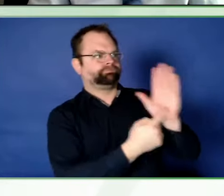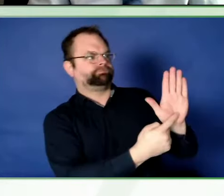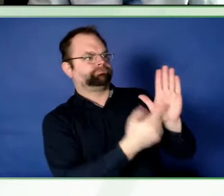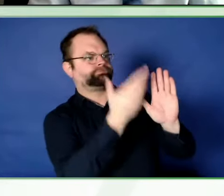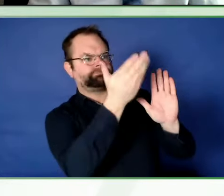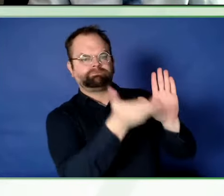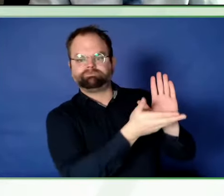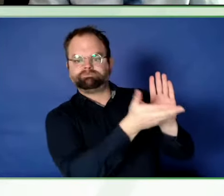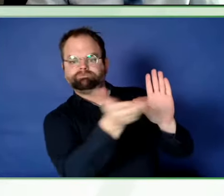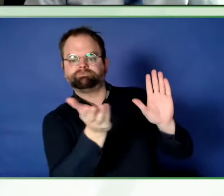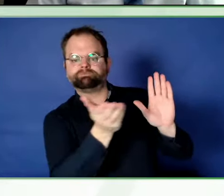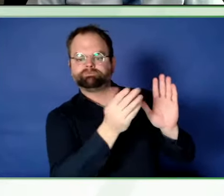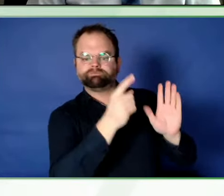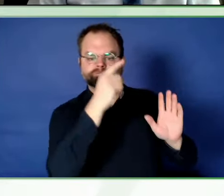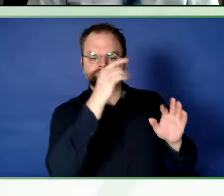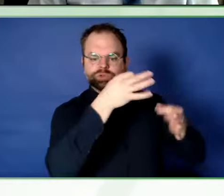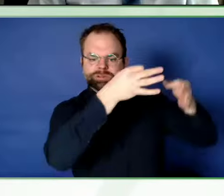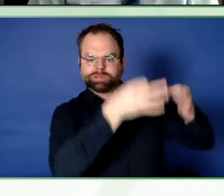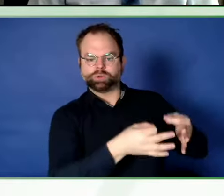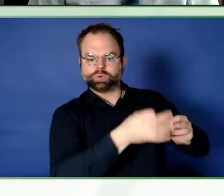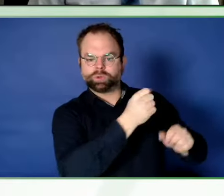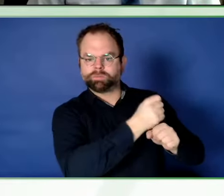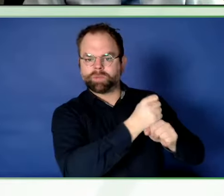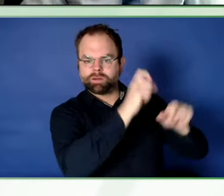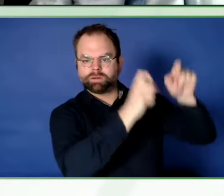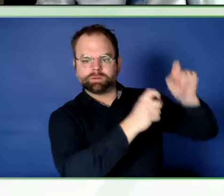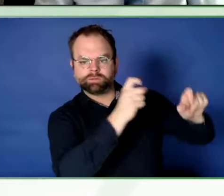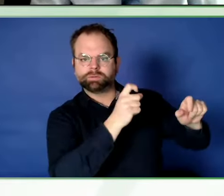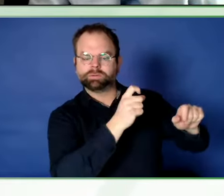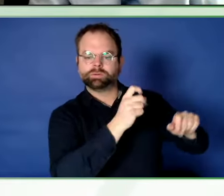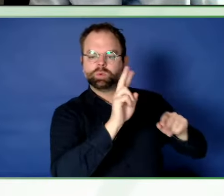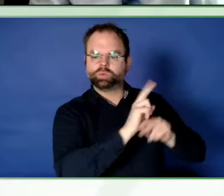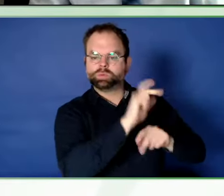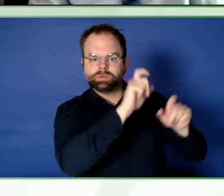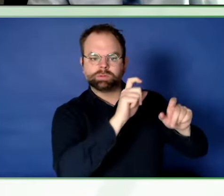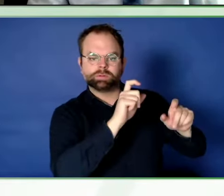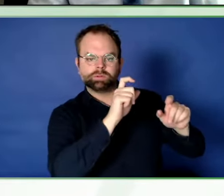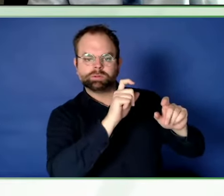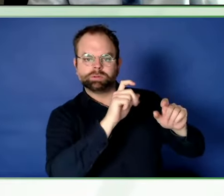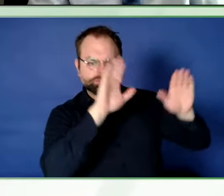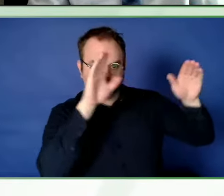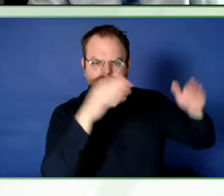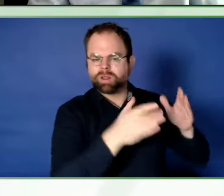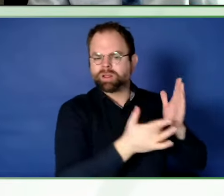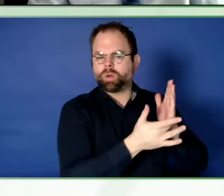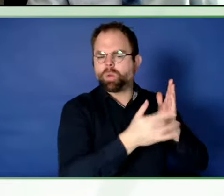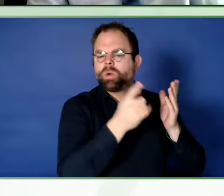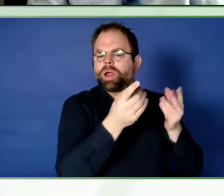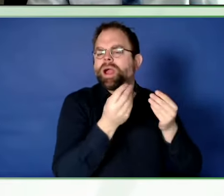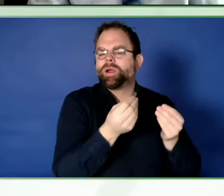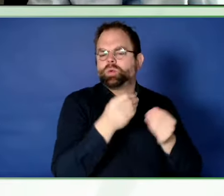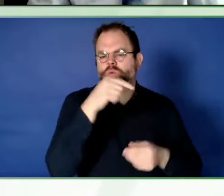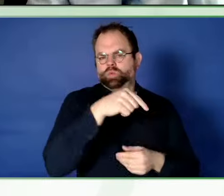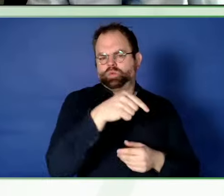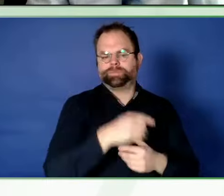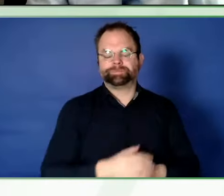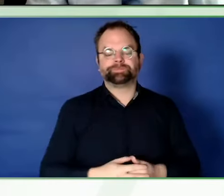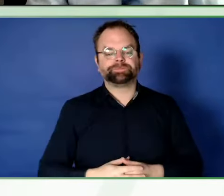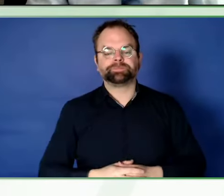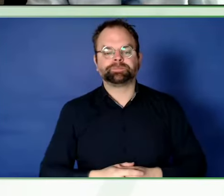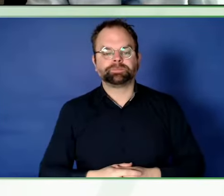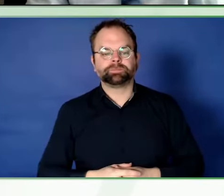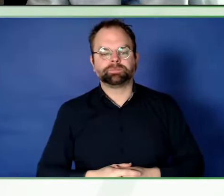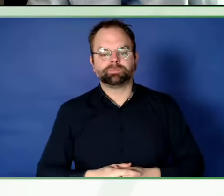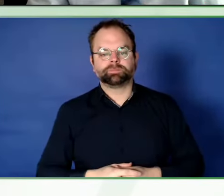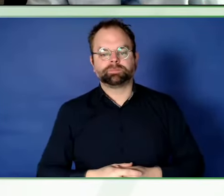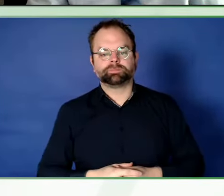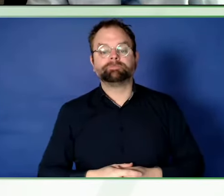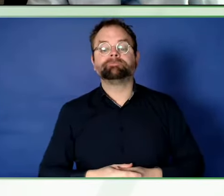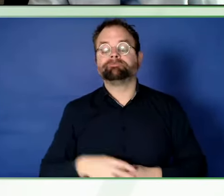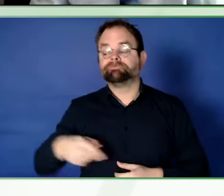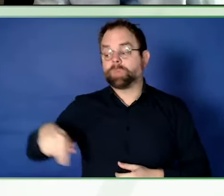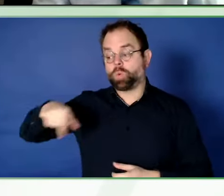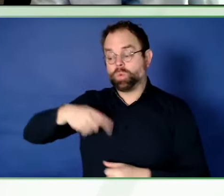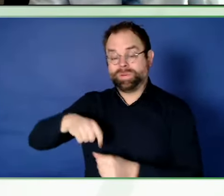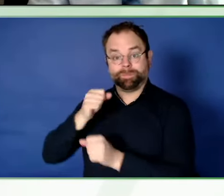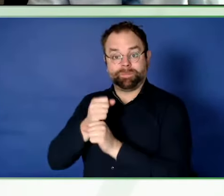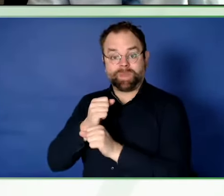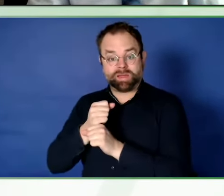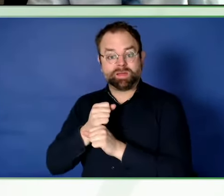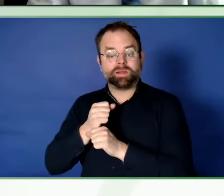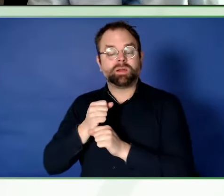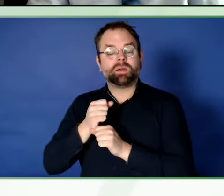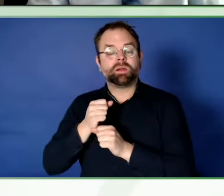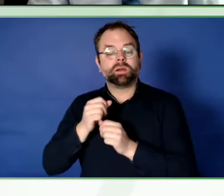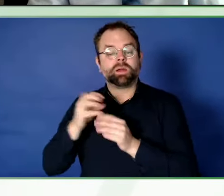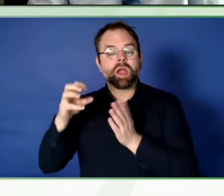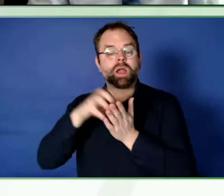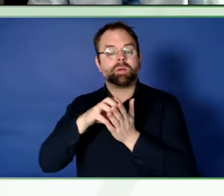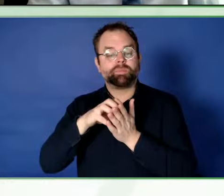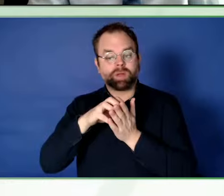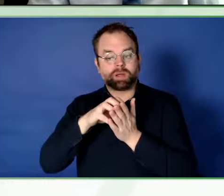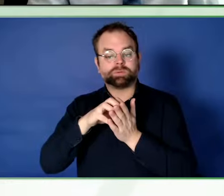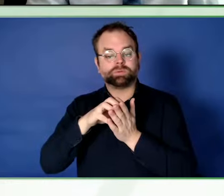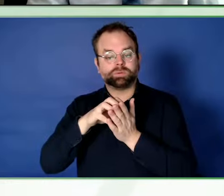It uses MC DM, multi-criteria decision, to determine the best routes and visualise this